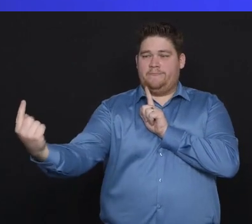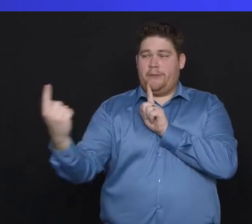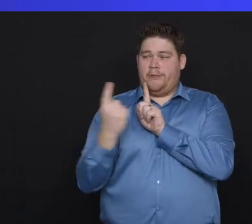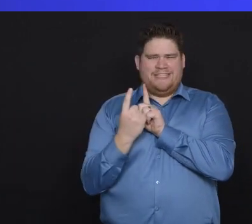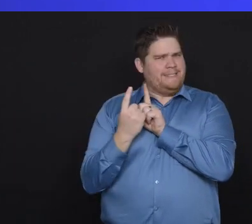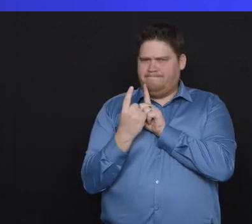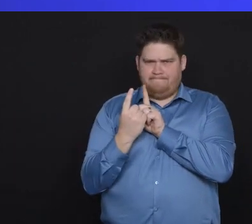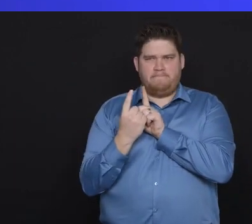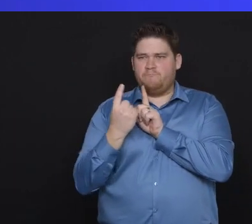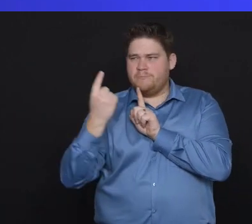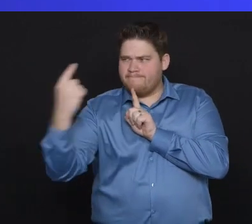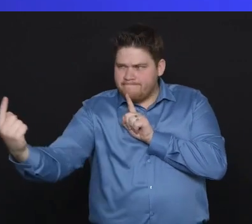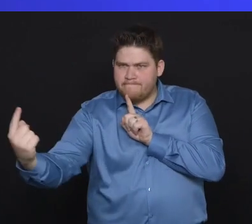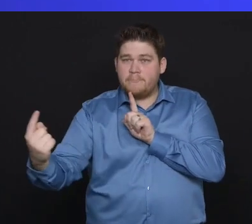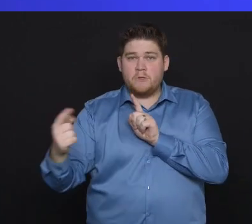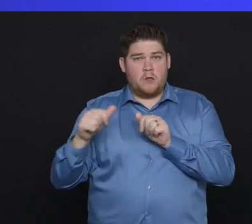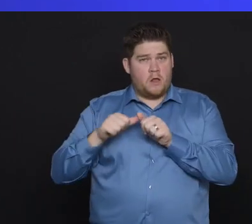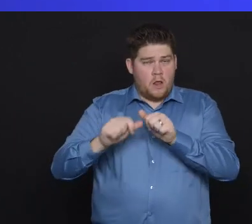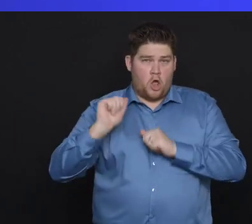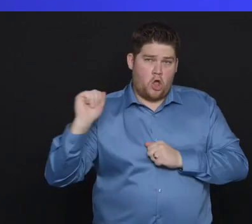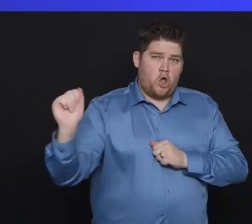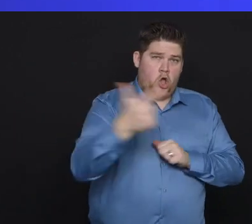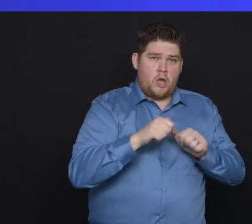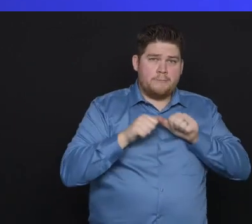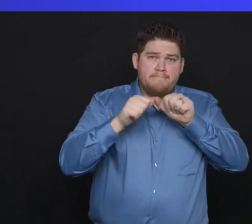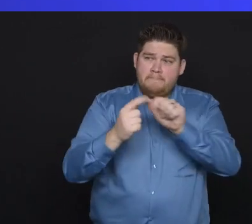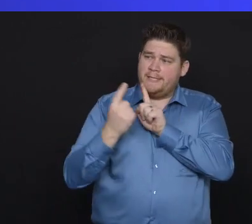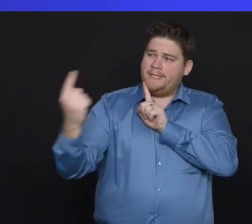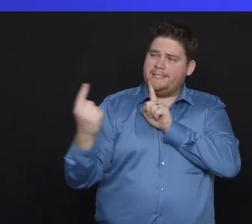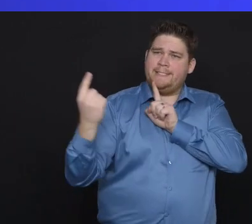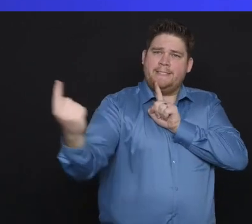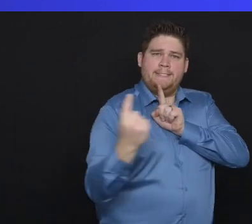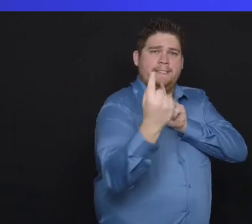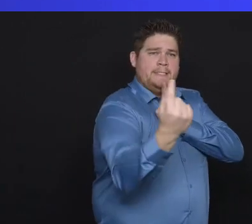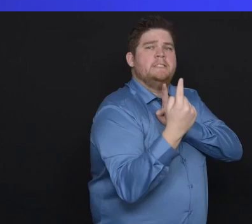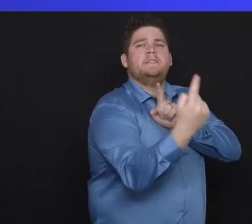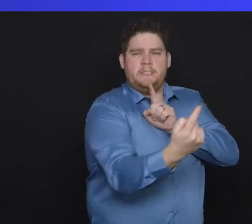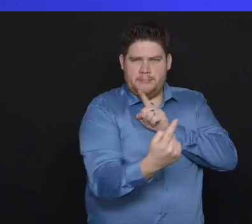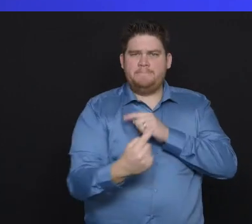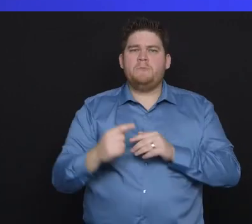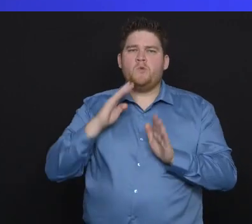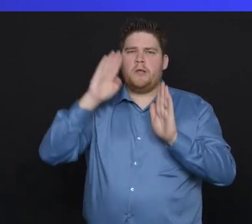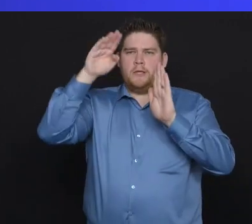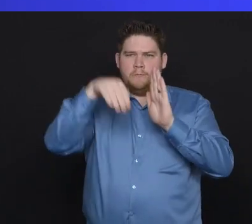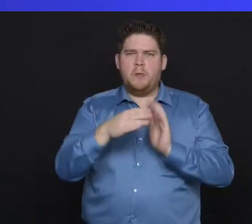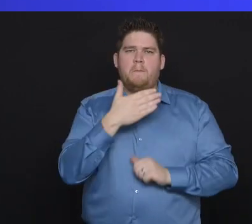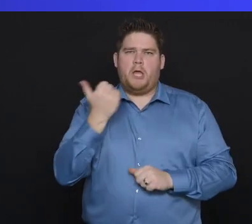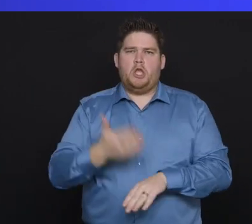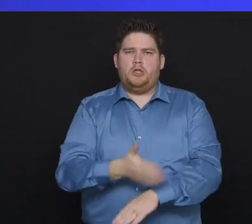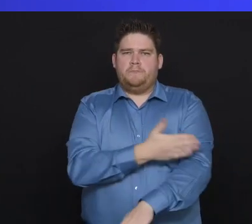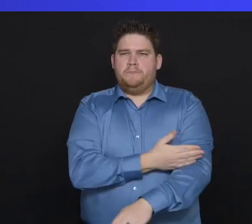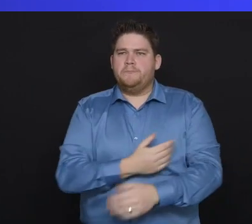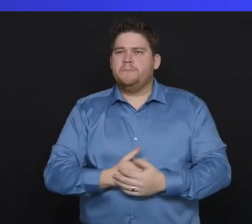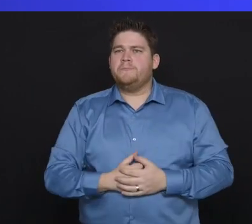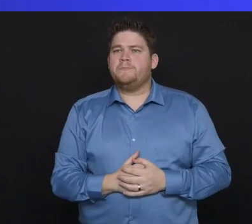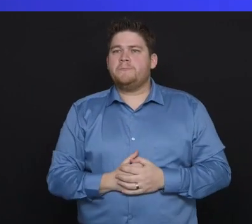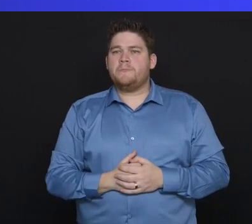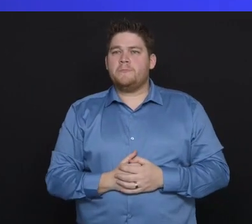place but we started to see increases again.